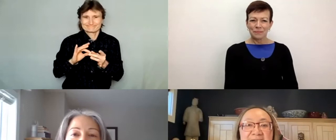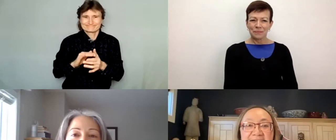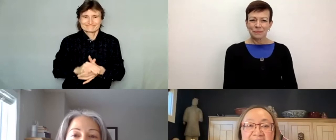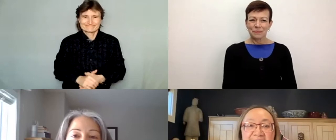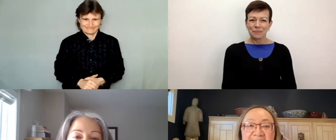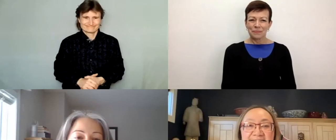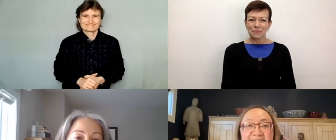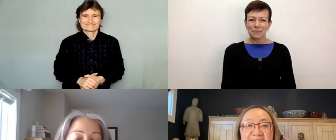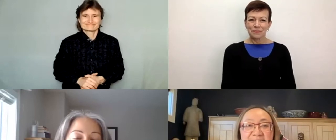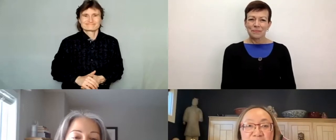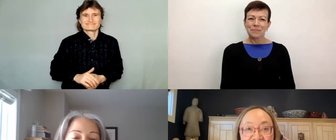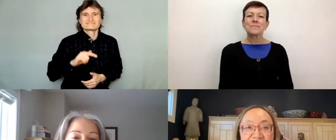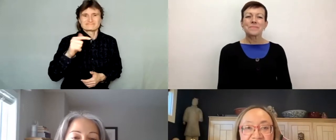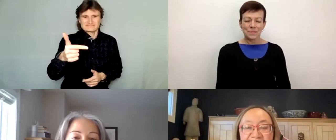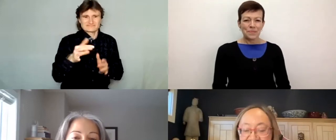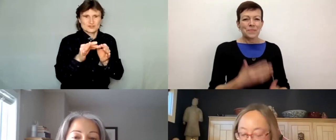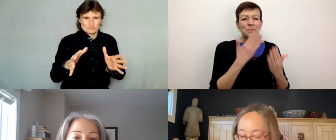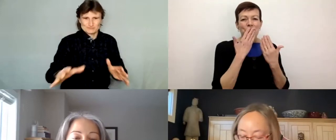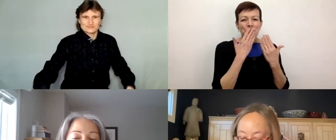Many thanks, Brandy.